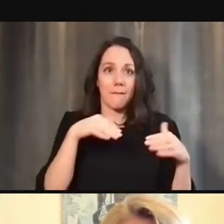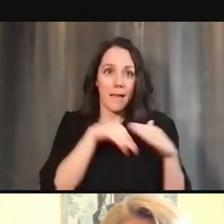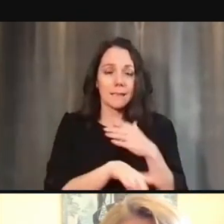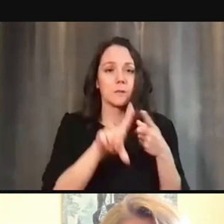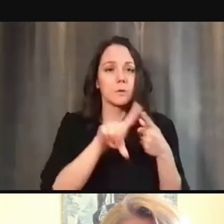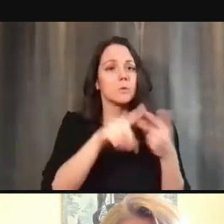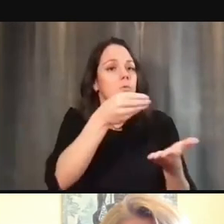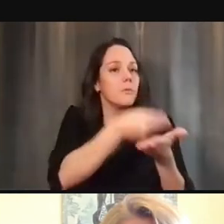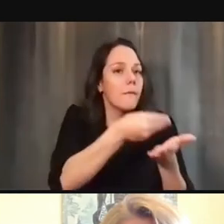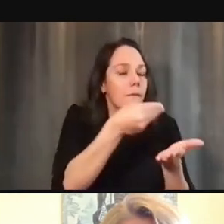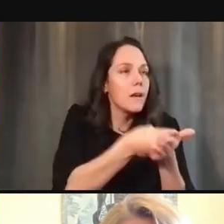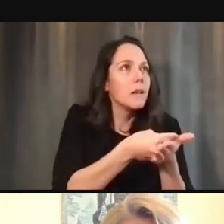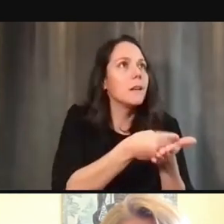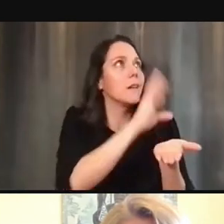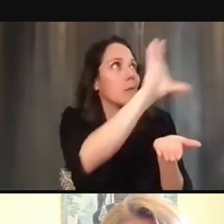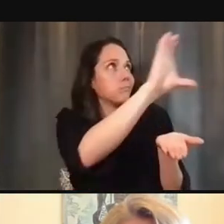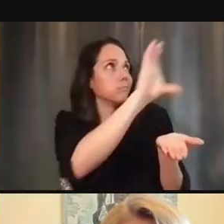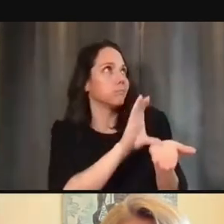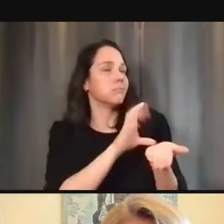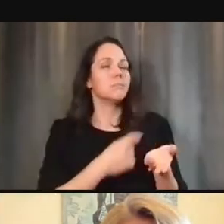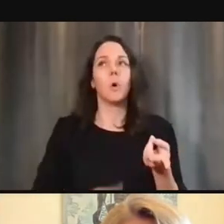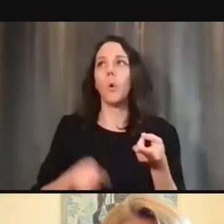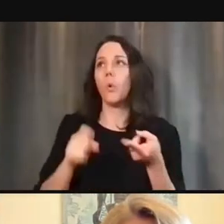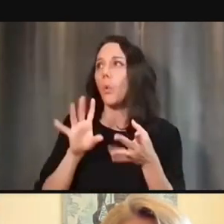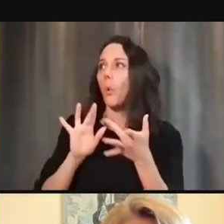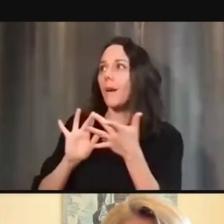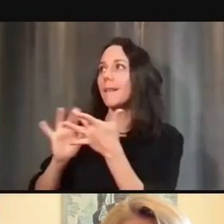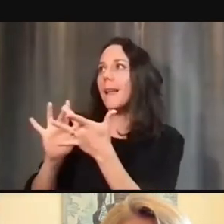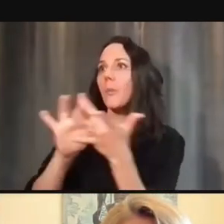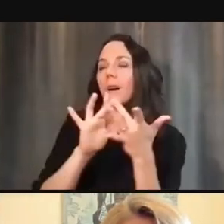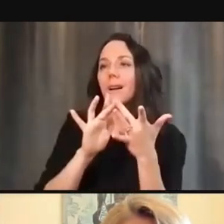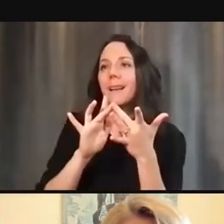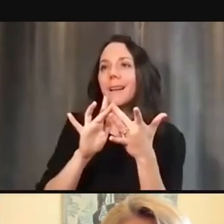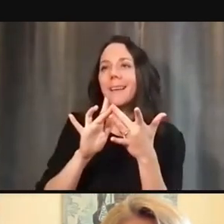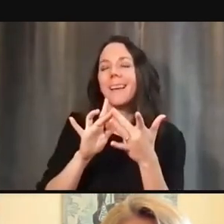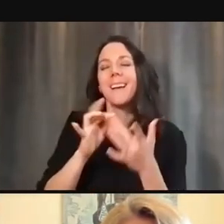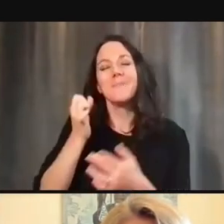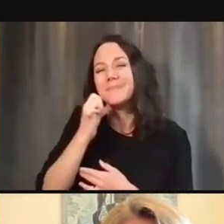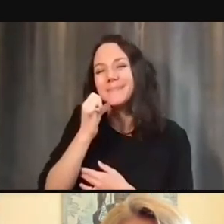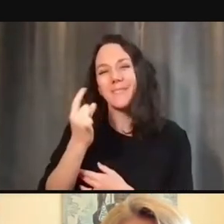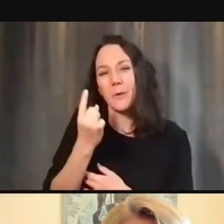networks that are not always shared and not always open,